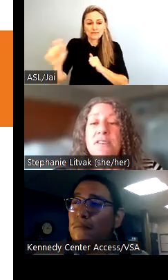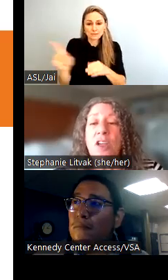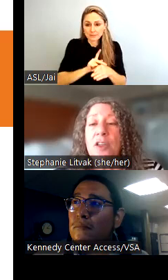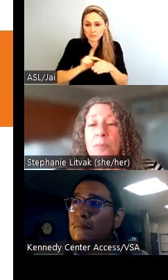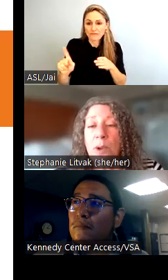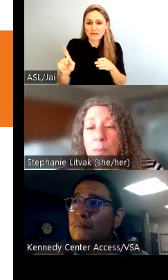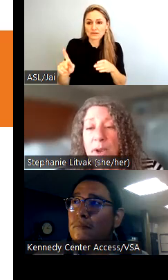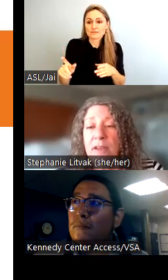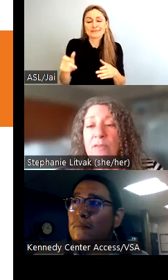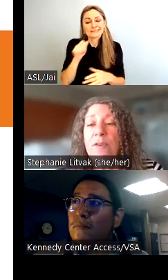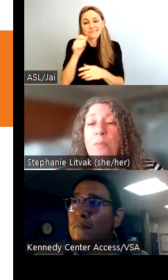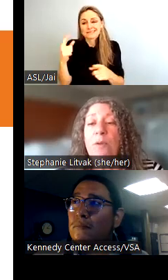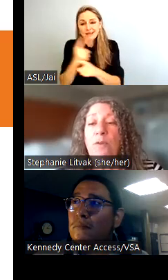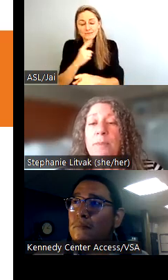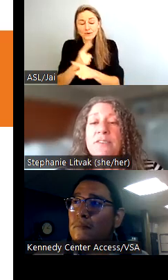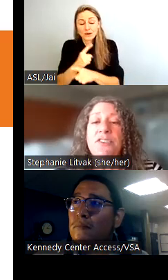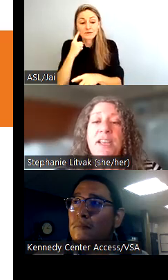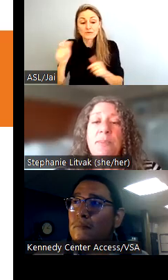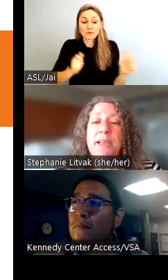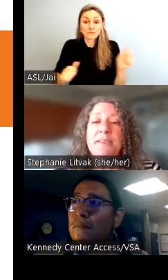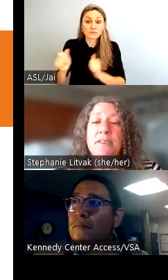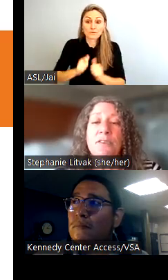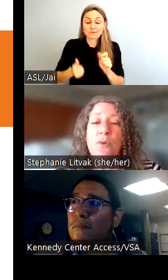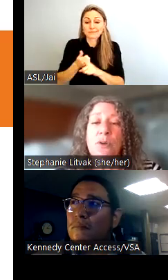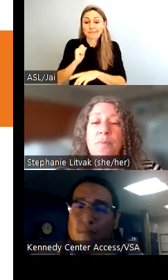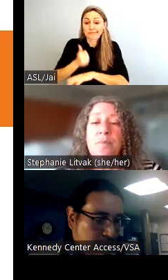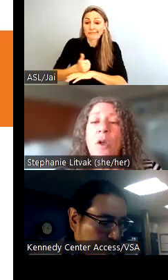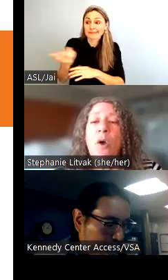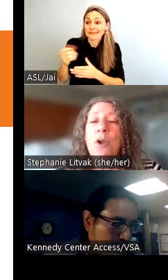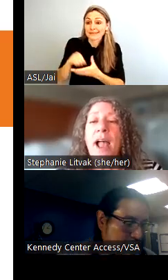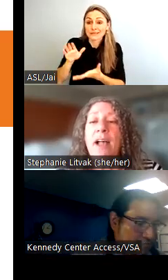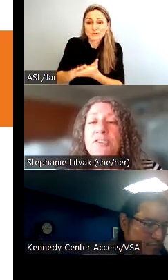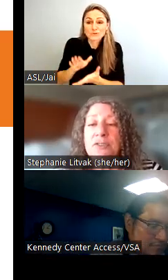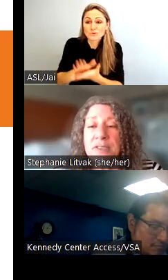It is not appropriate for the performance to take place at a school, or to have students